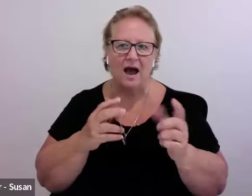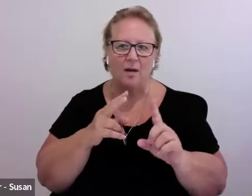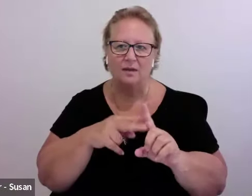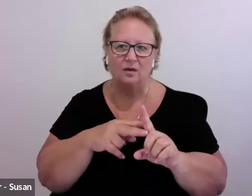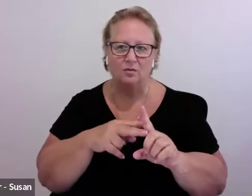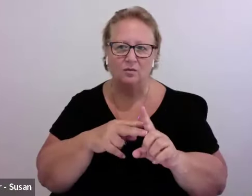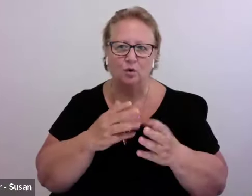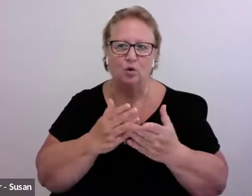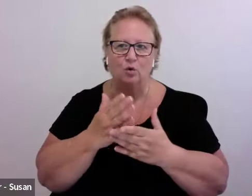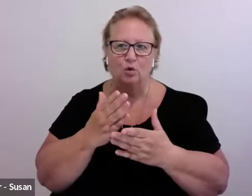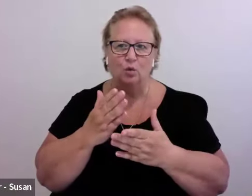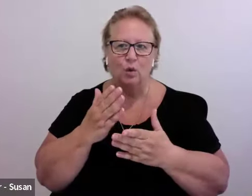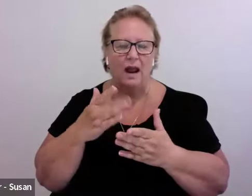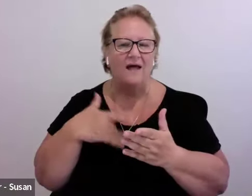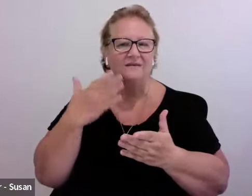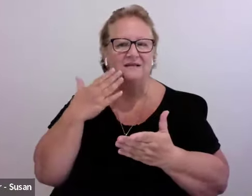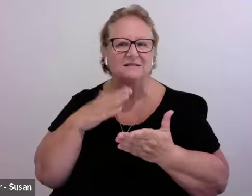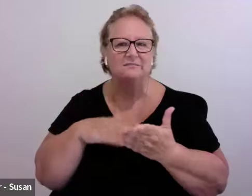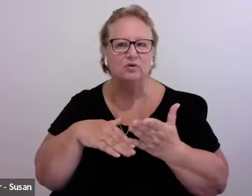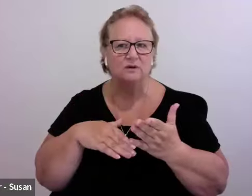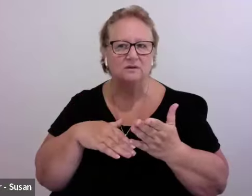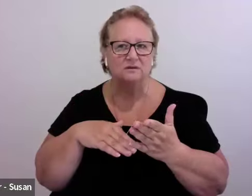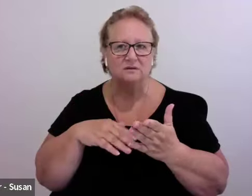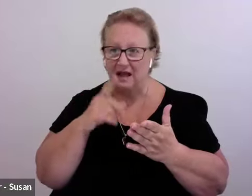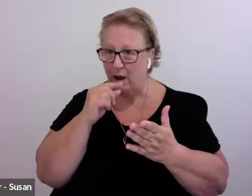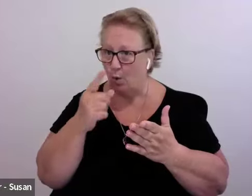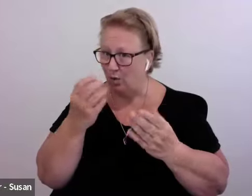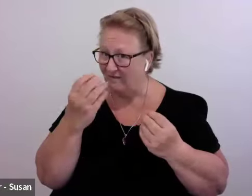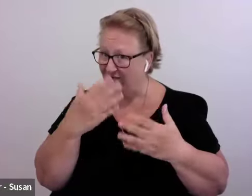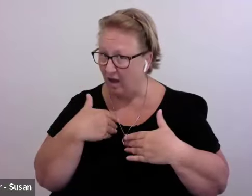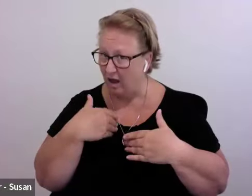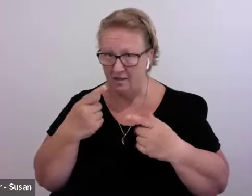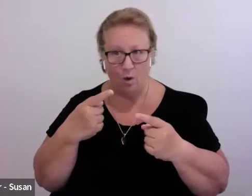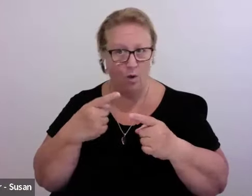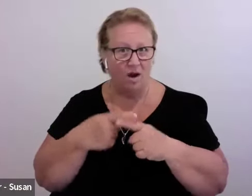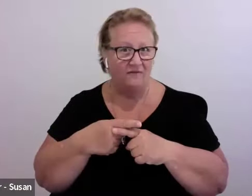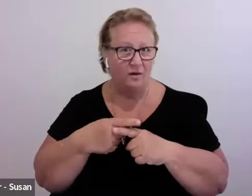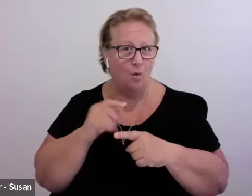separate staff and a distinct focus is interested in supporting a separate application through lived